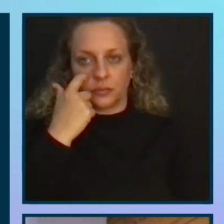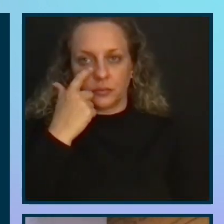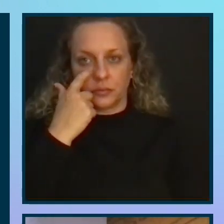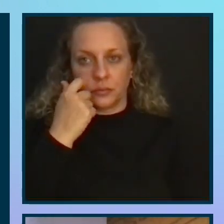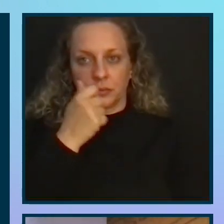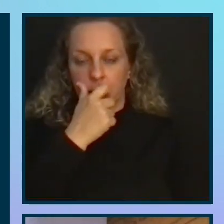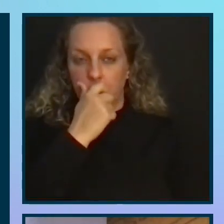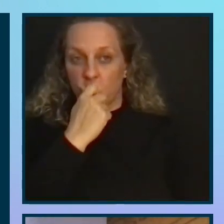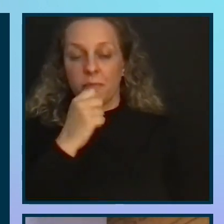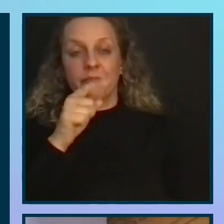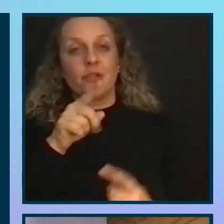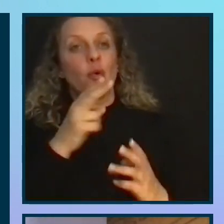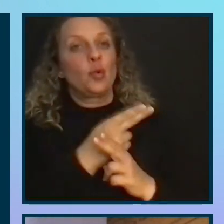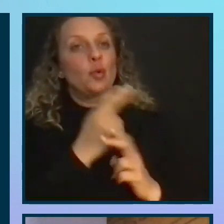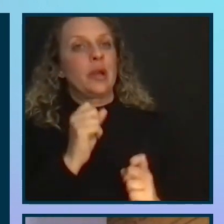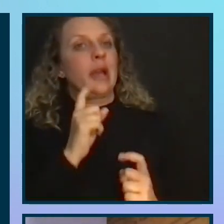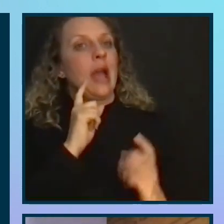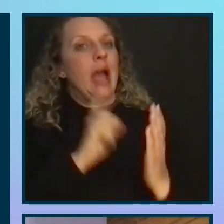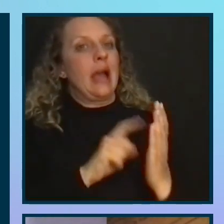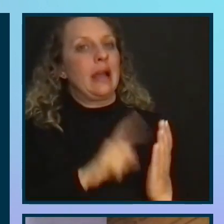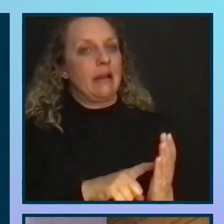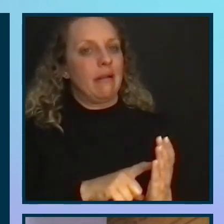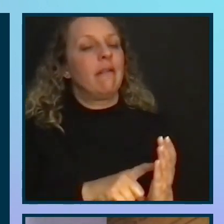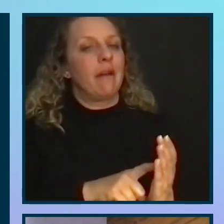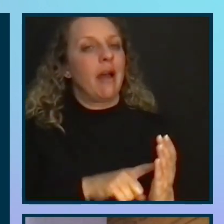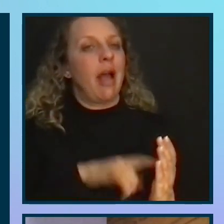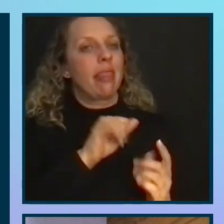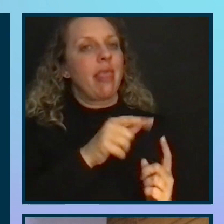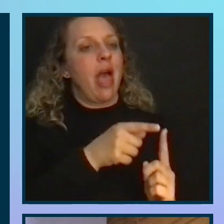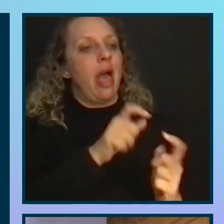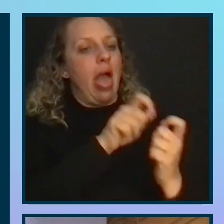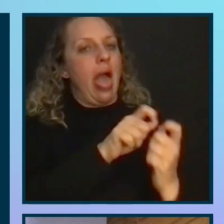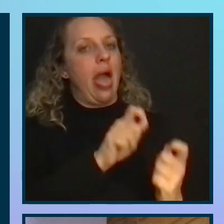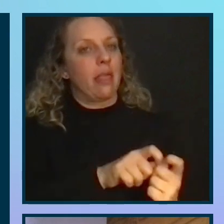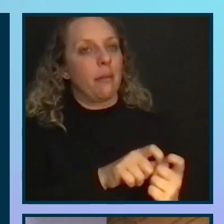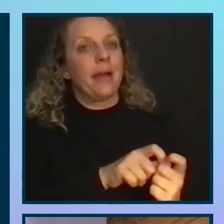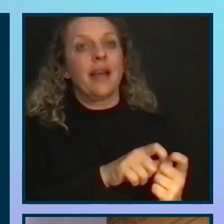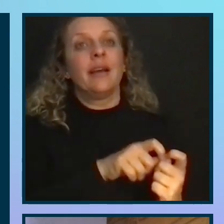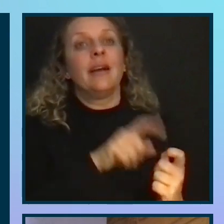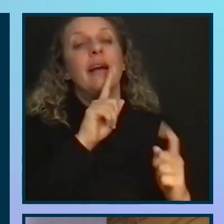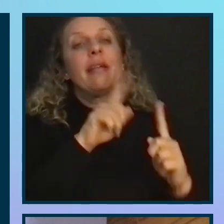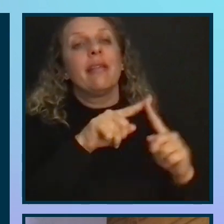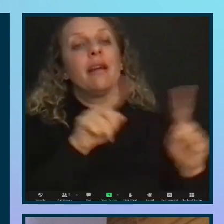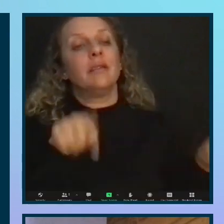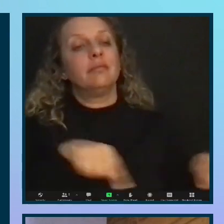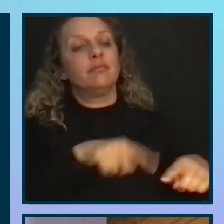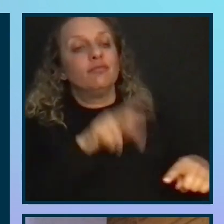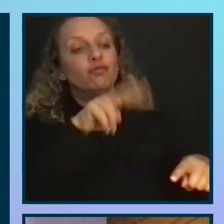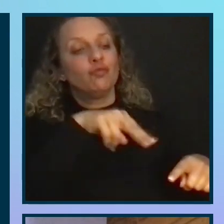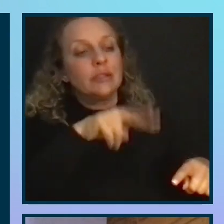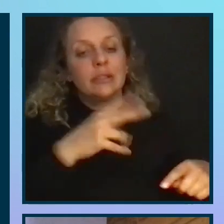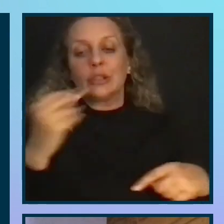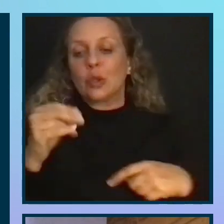in those states. So this is specifically to support visual screen reader users, external keyboard, mouse, switch users.